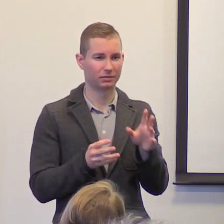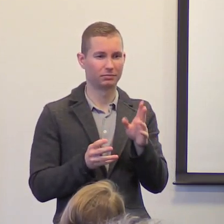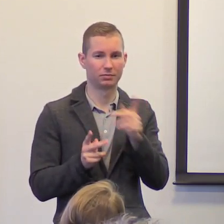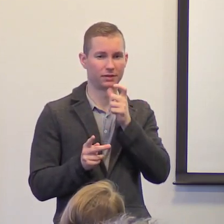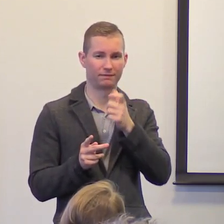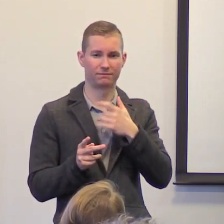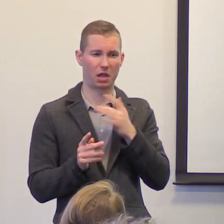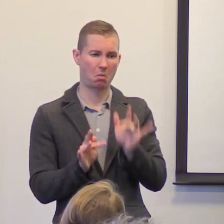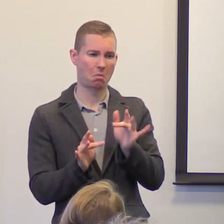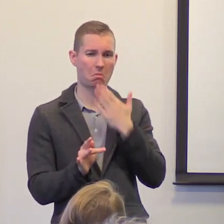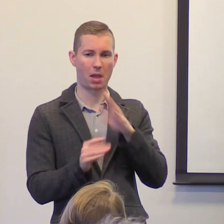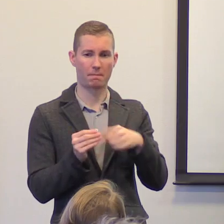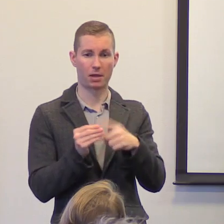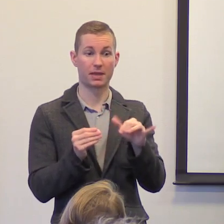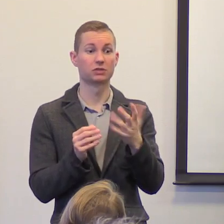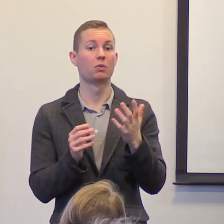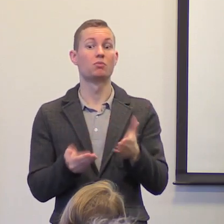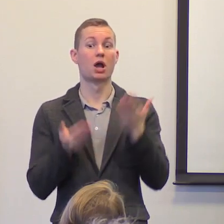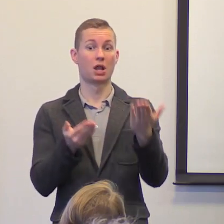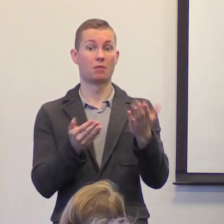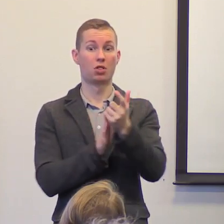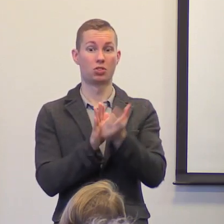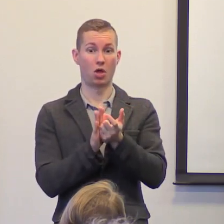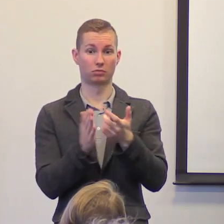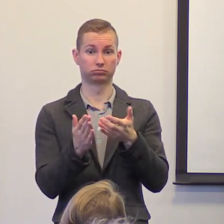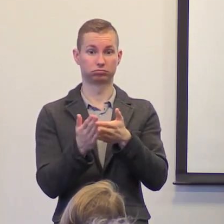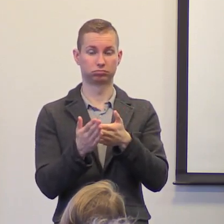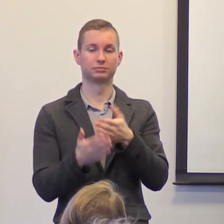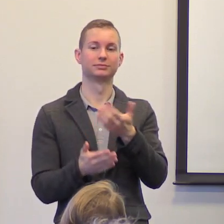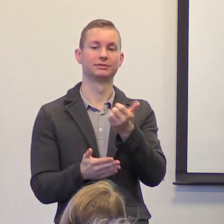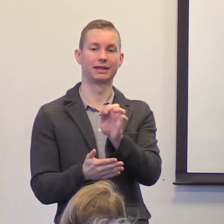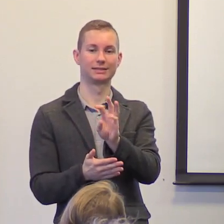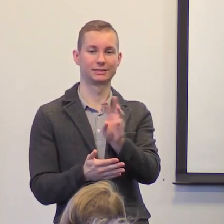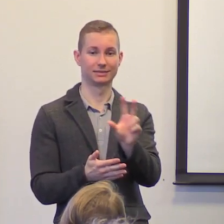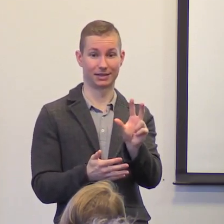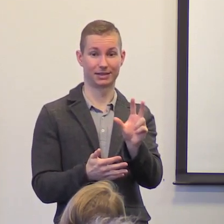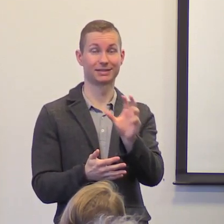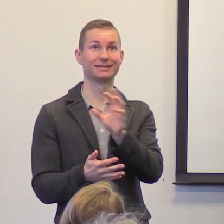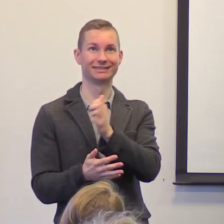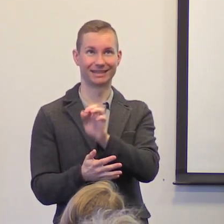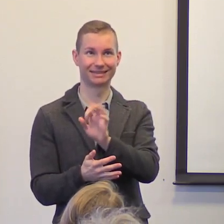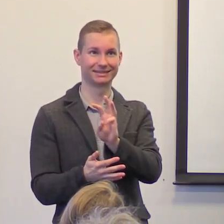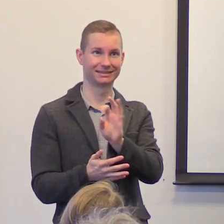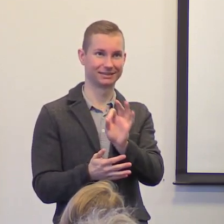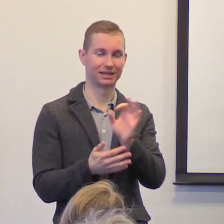And they brought a lawsuit where, in 1969, again the ACLU won this lawsuit for Mary Beth Tinker and her brother.